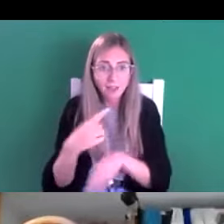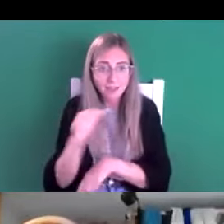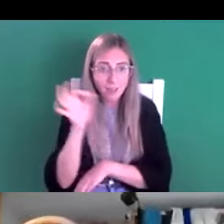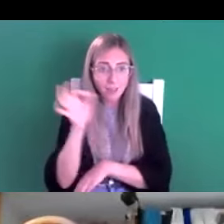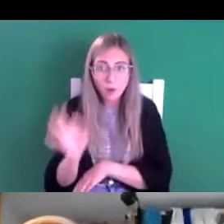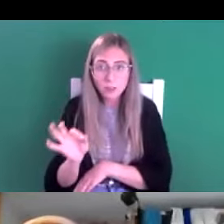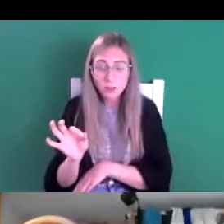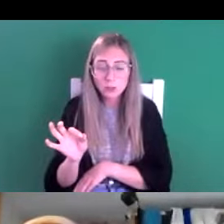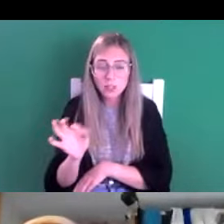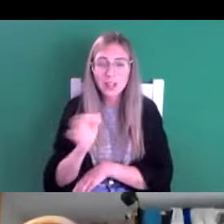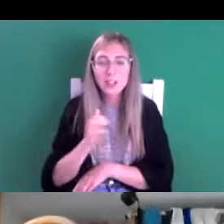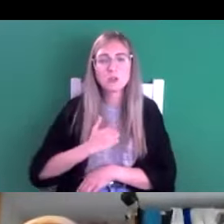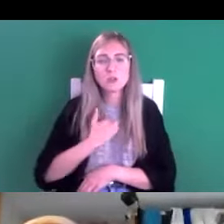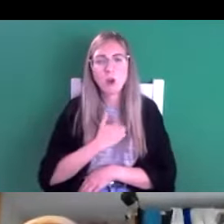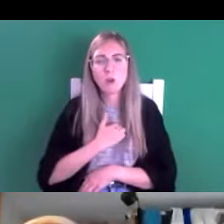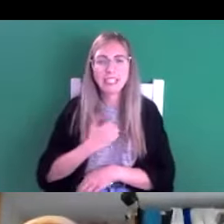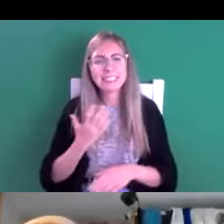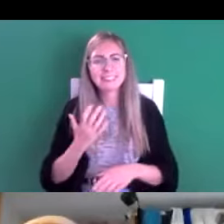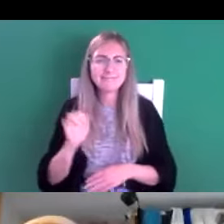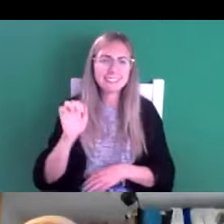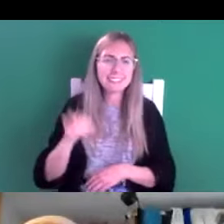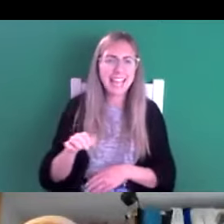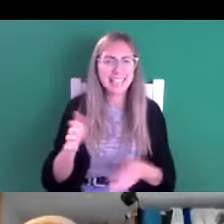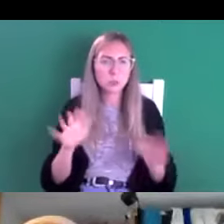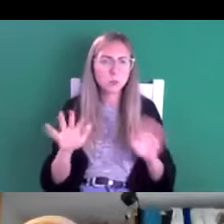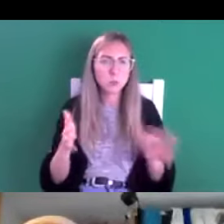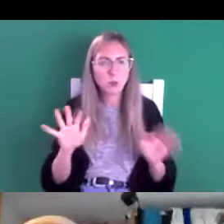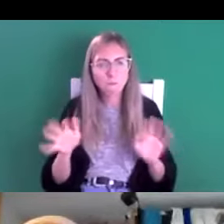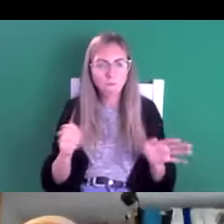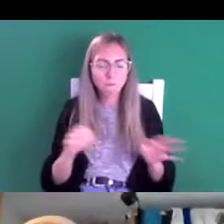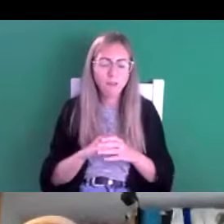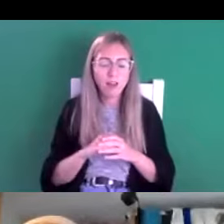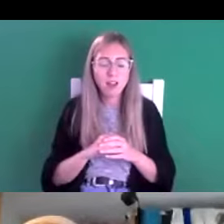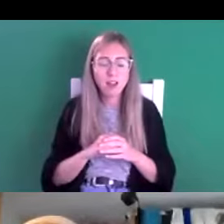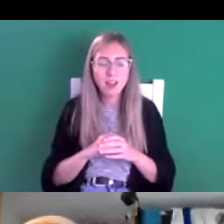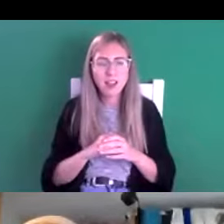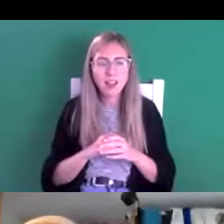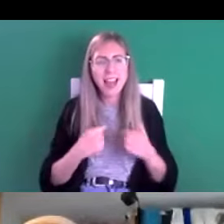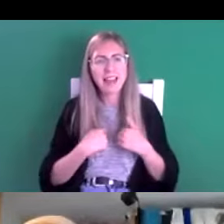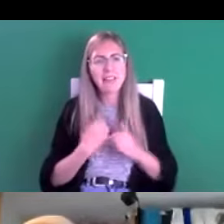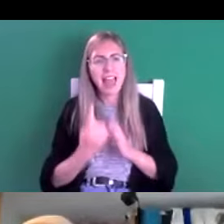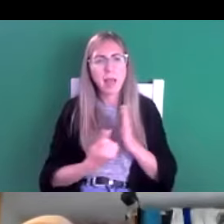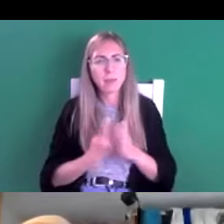hi sorry uh yes sort of i think it's it's just about doing a bit of research i think